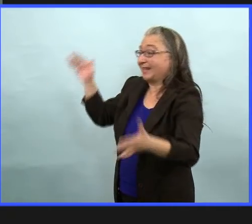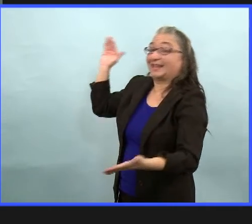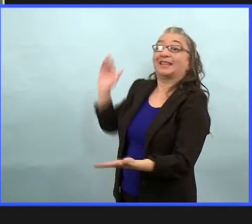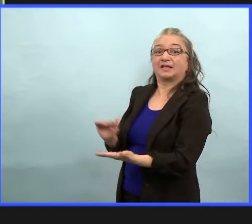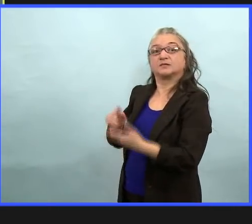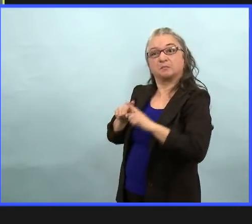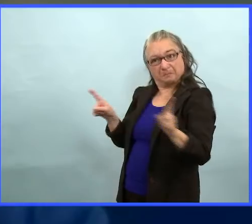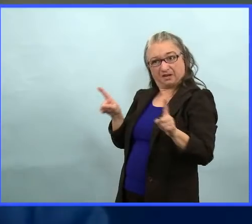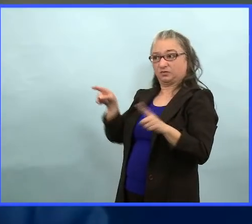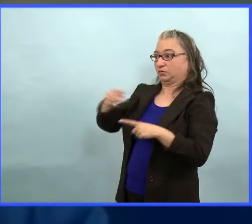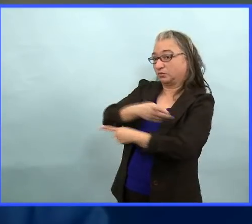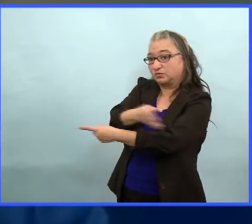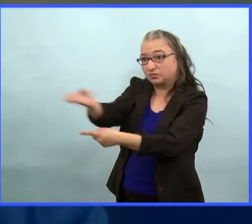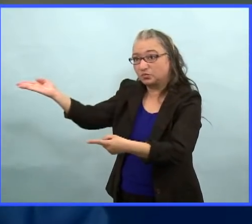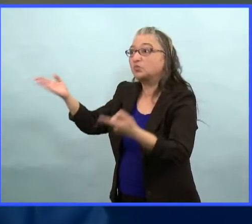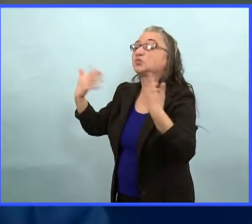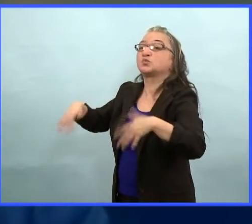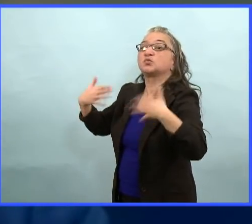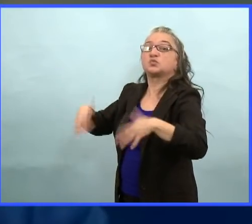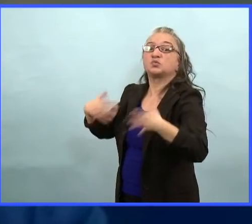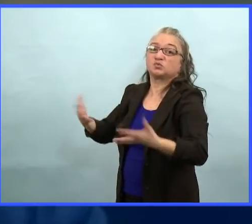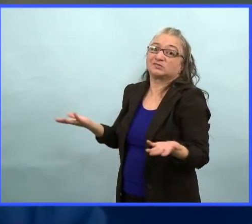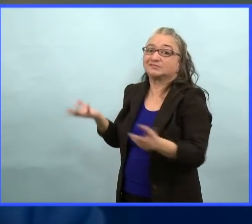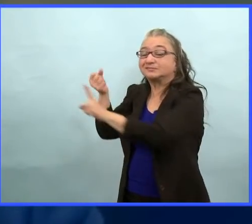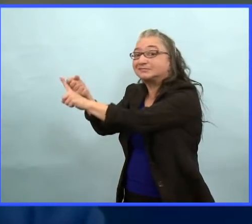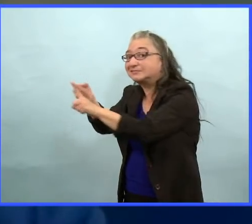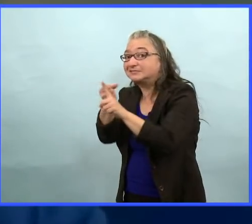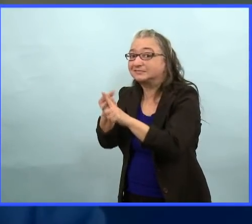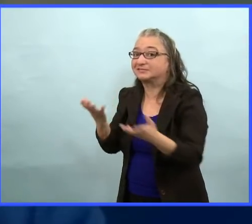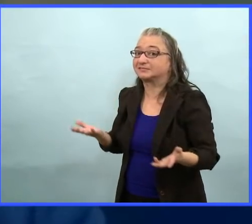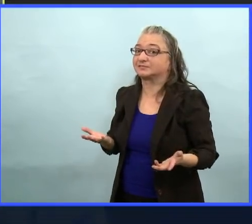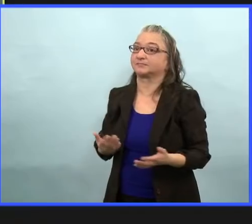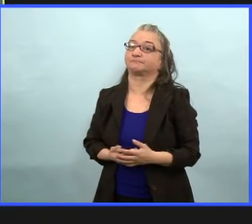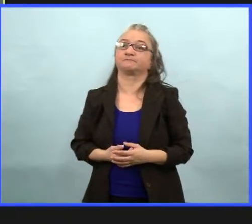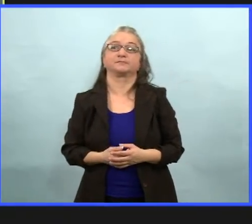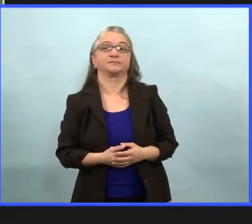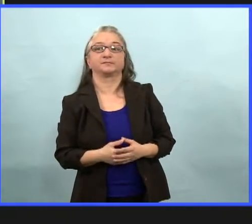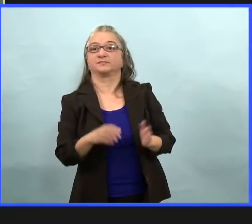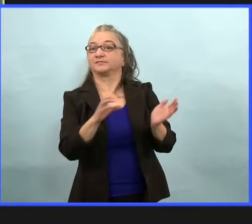uh probably not a question for me more for i don't know if dr reimer would like to answer that or or